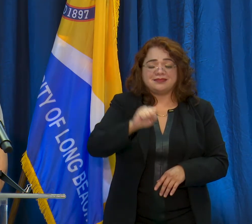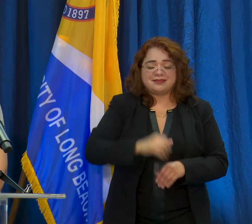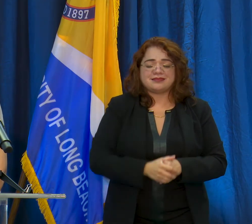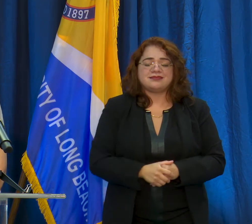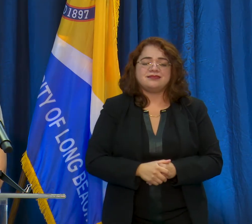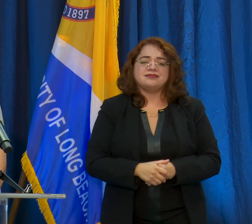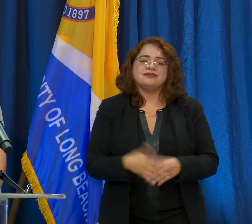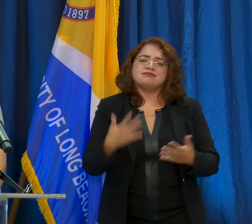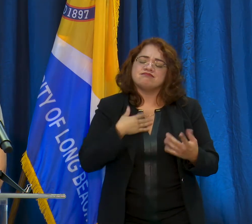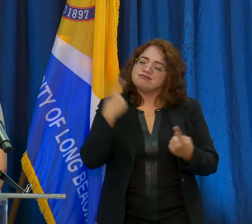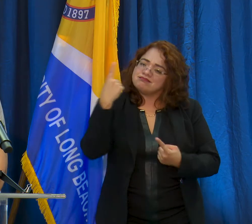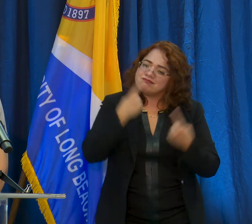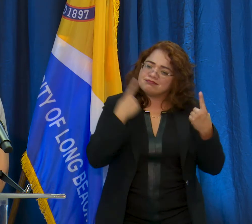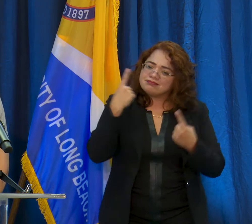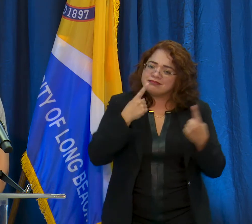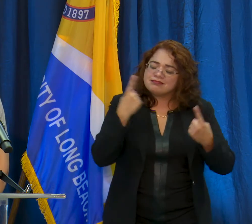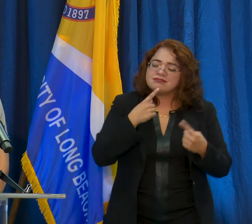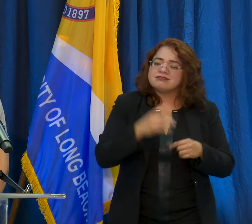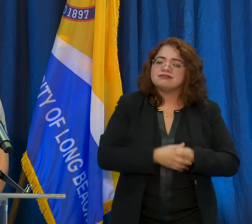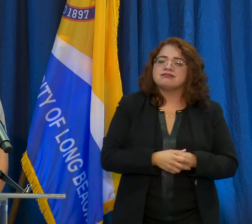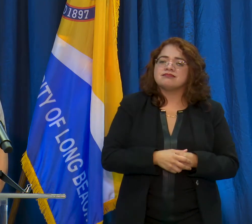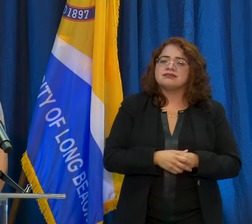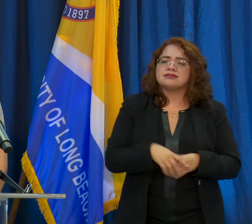I'm just wondering if you can, number one update us on